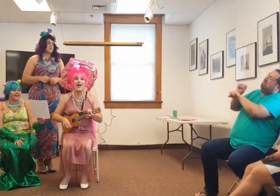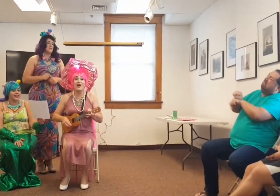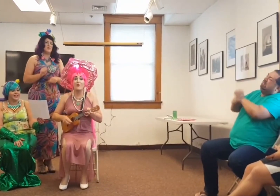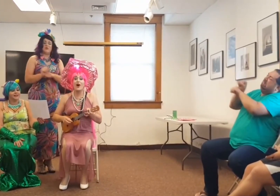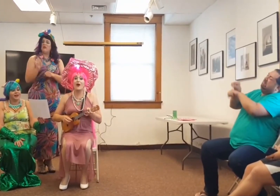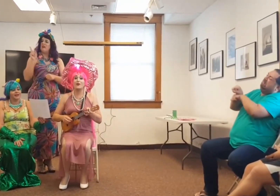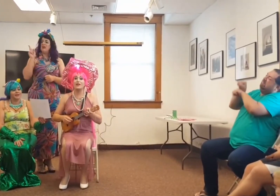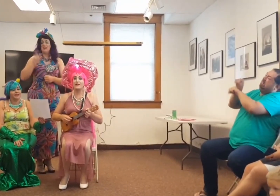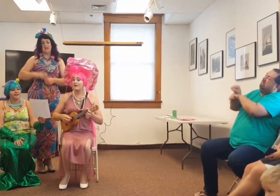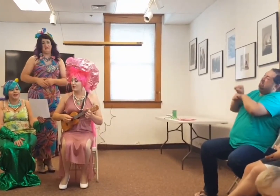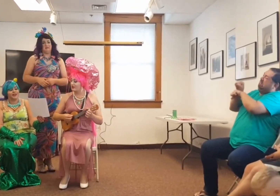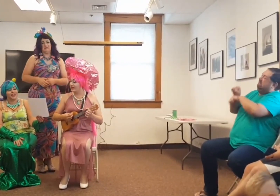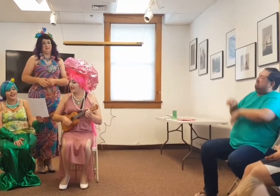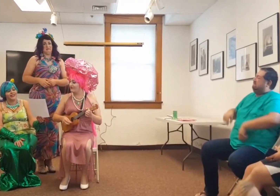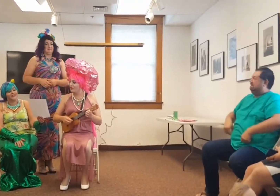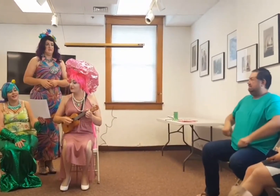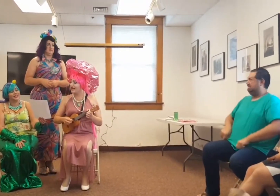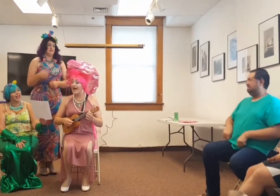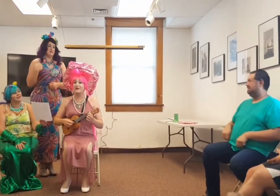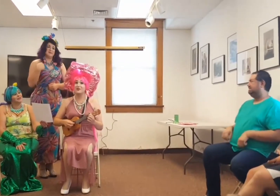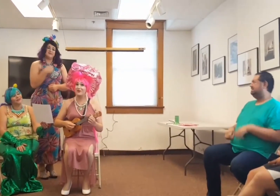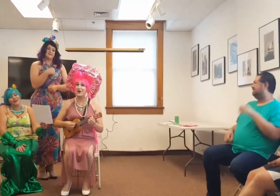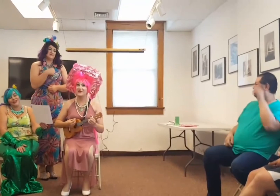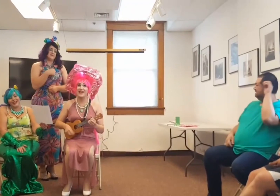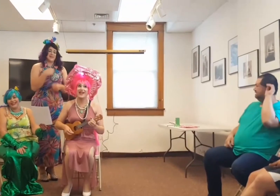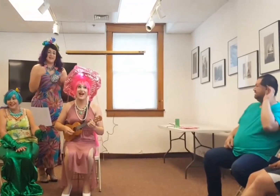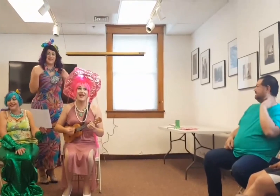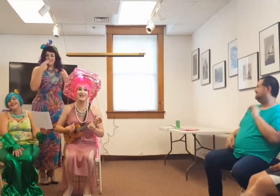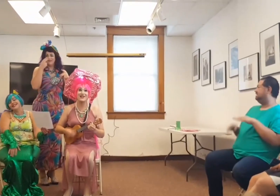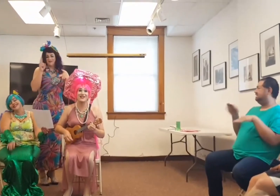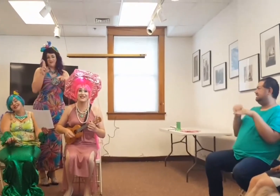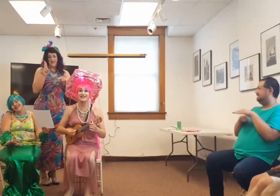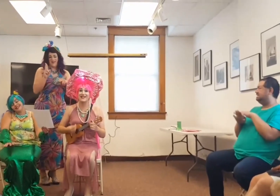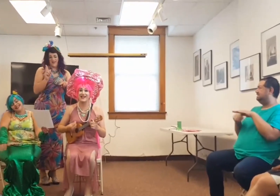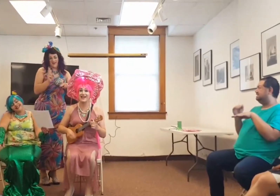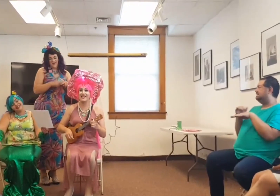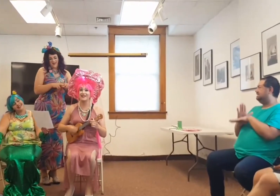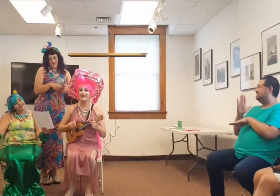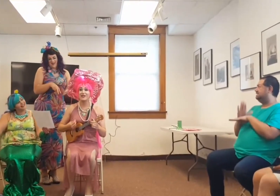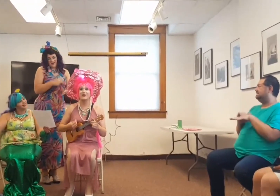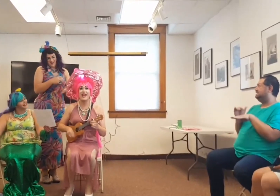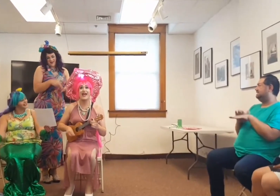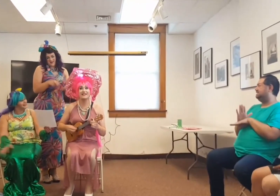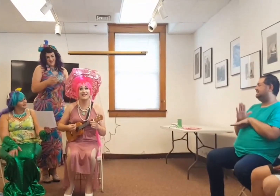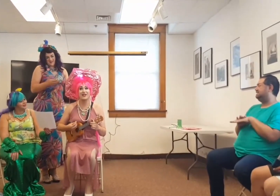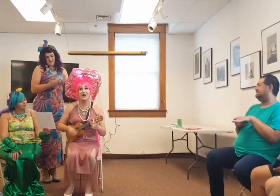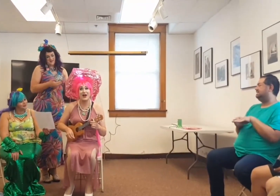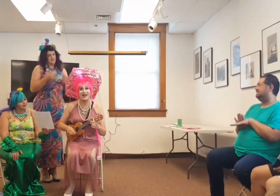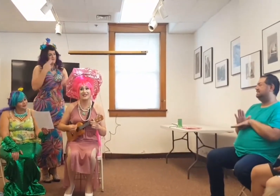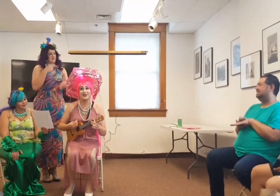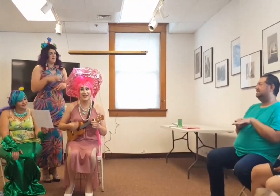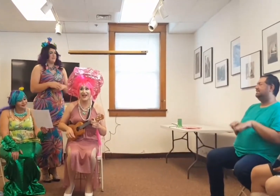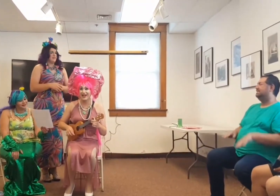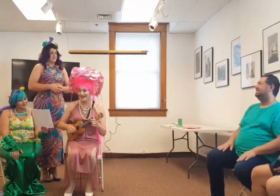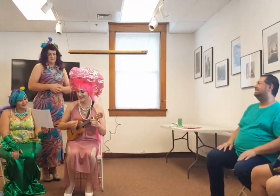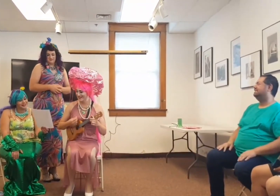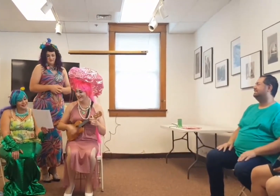While we're devoting full time to floating under the sea. You can sing along, it's okay.